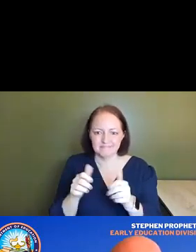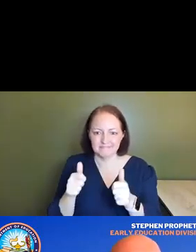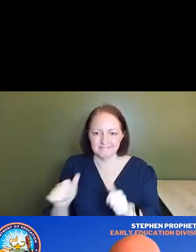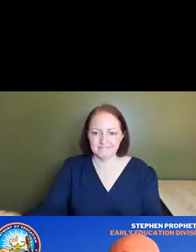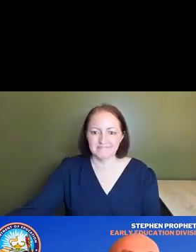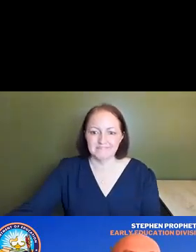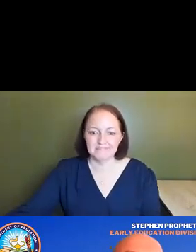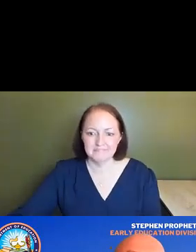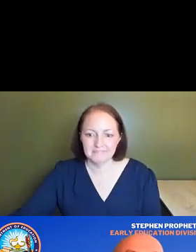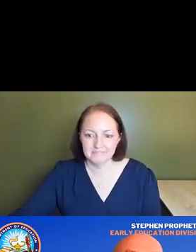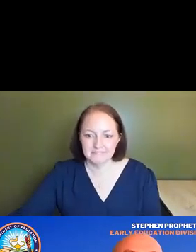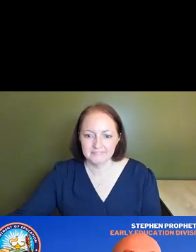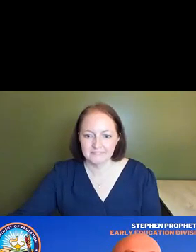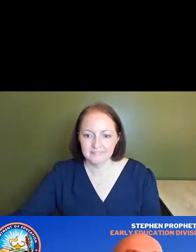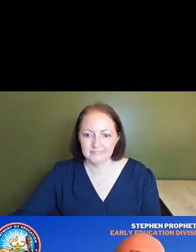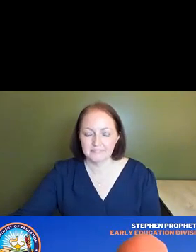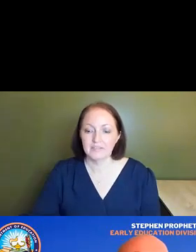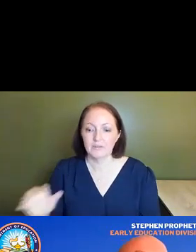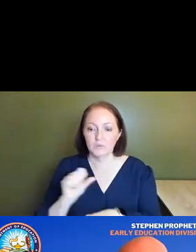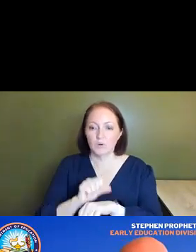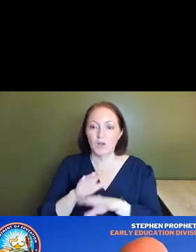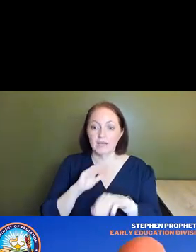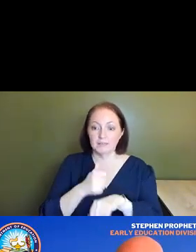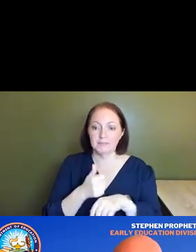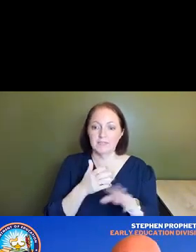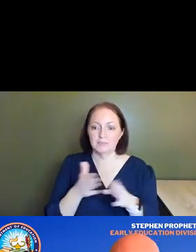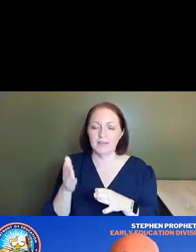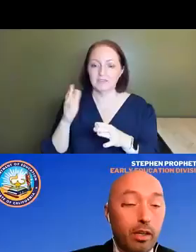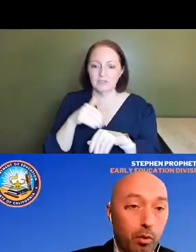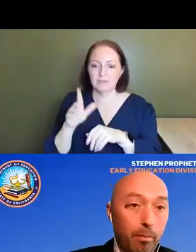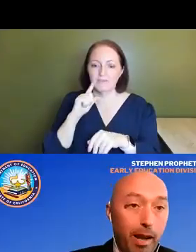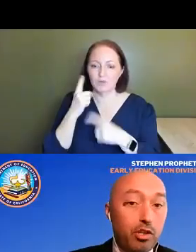their UPK Implementation Plans to submit for consideration to their governing board by